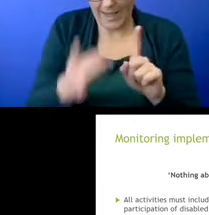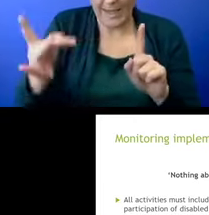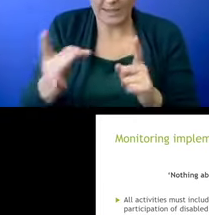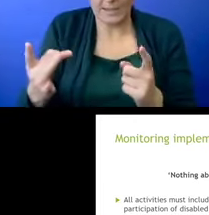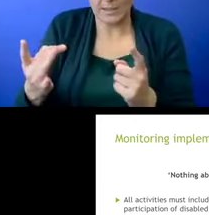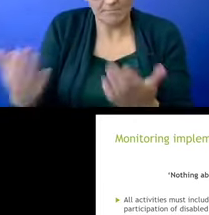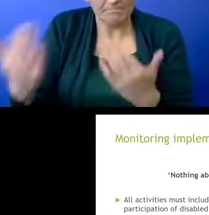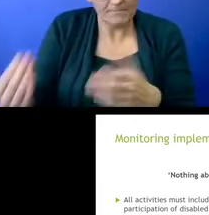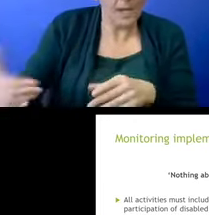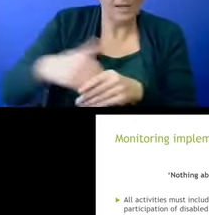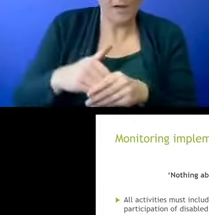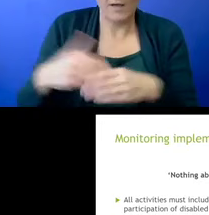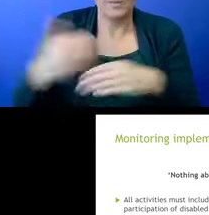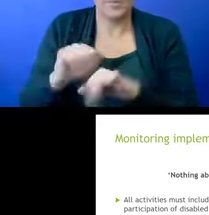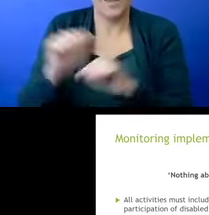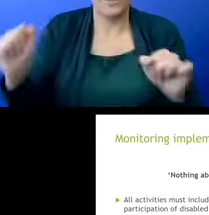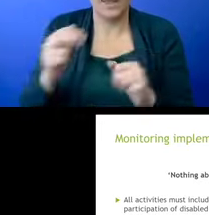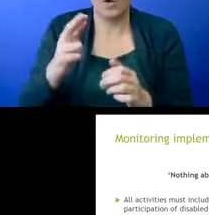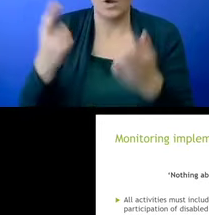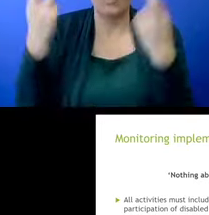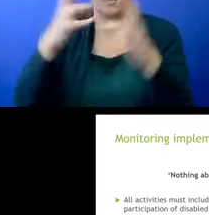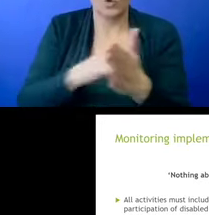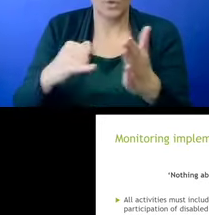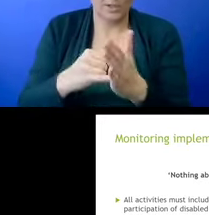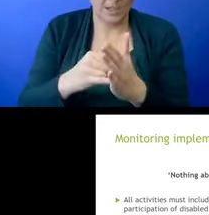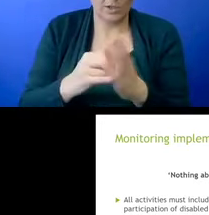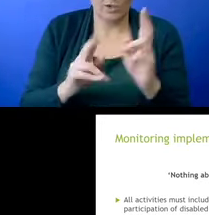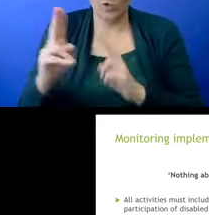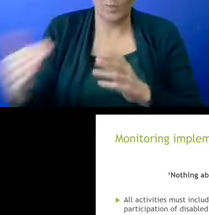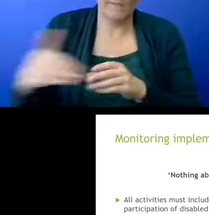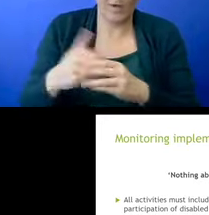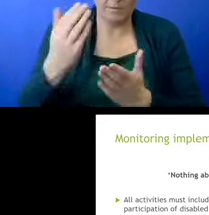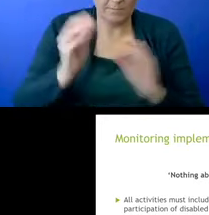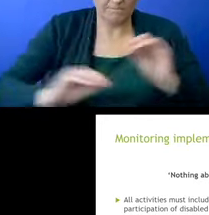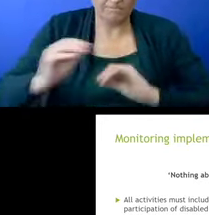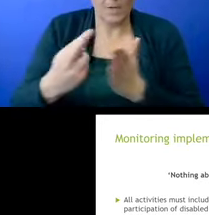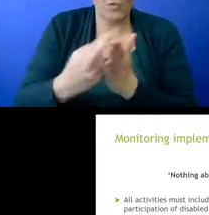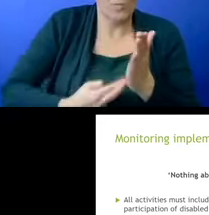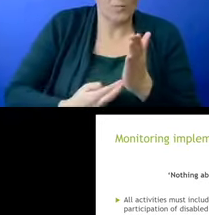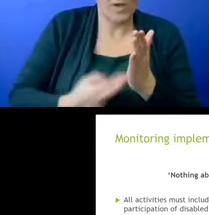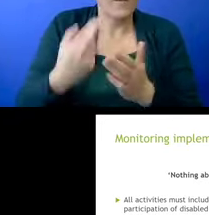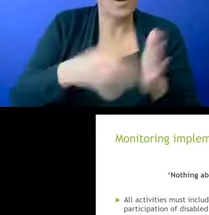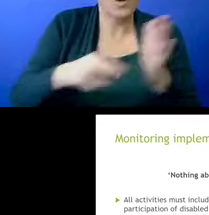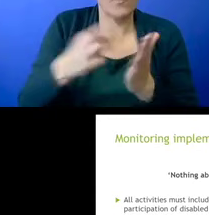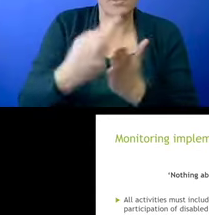and actively involved through the representative organizations in the preparation of state party reports.